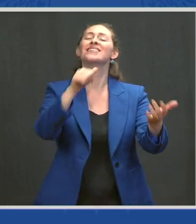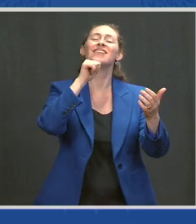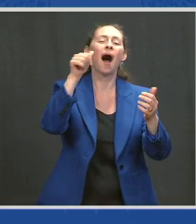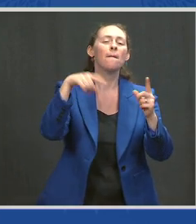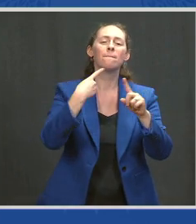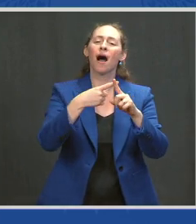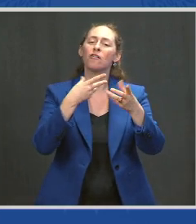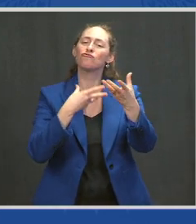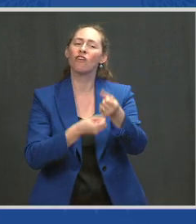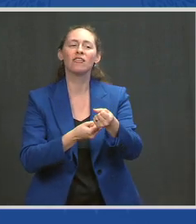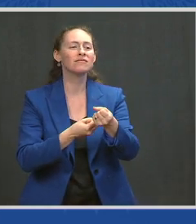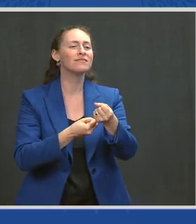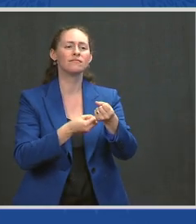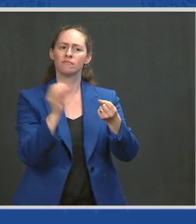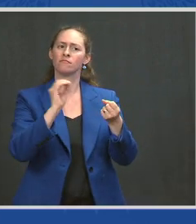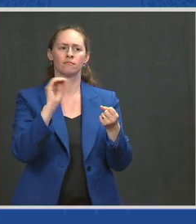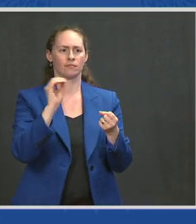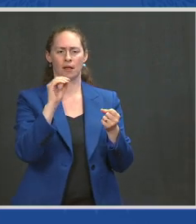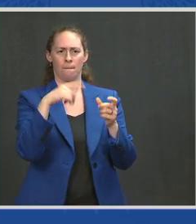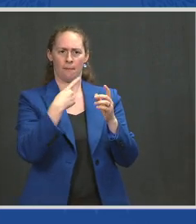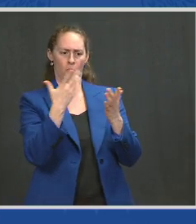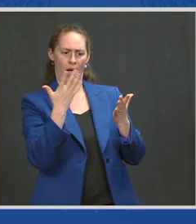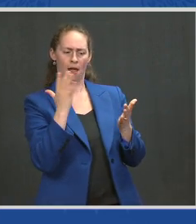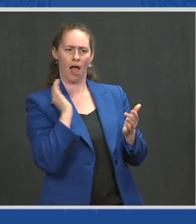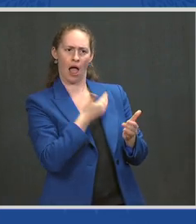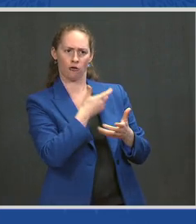this is about self-interest and verification of self-interest.